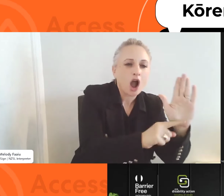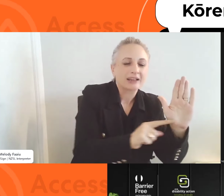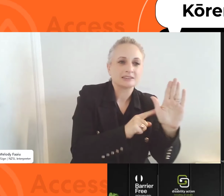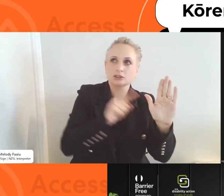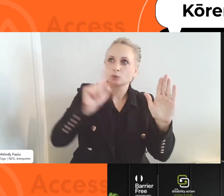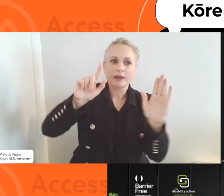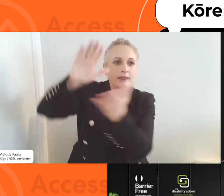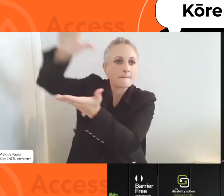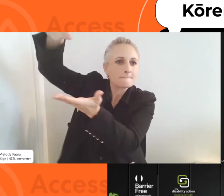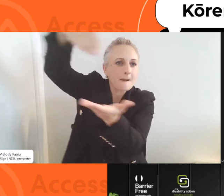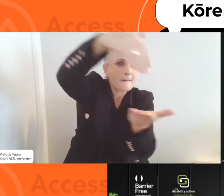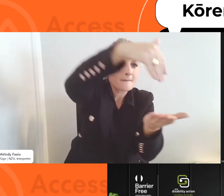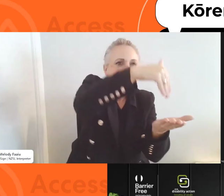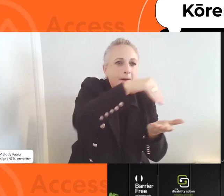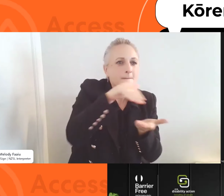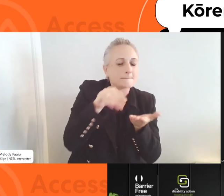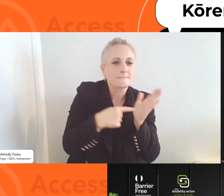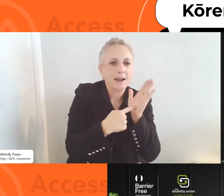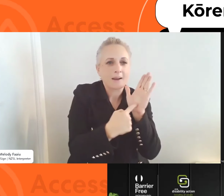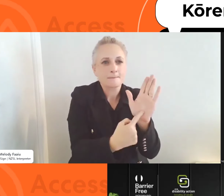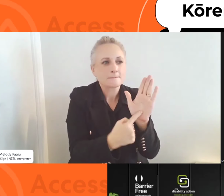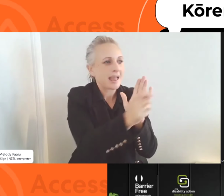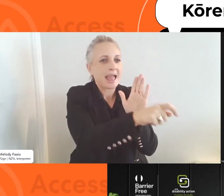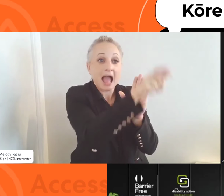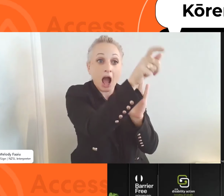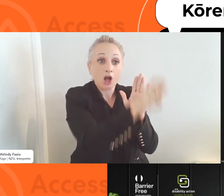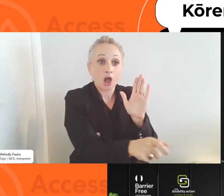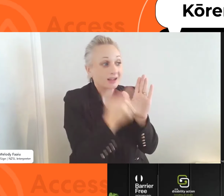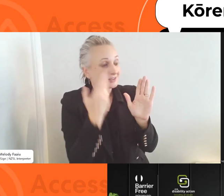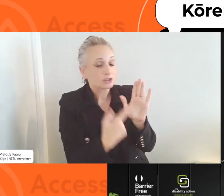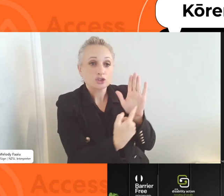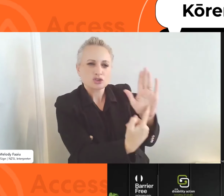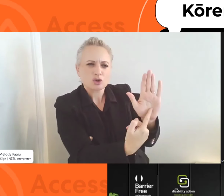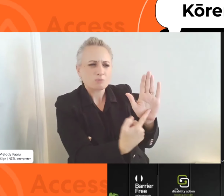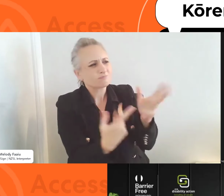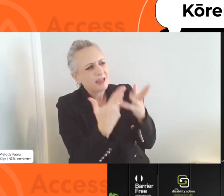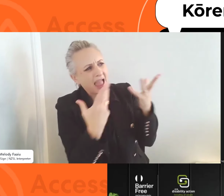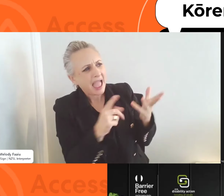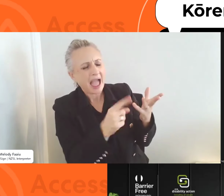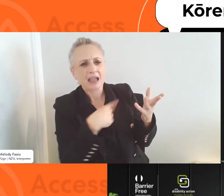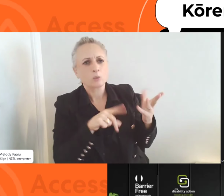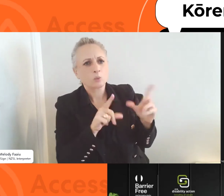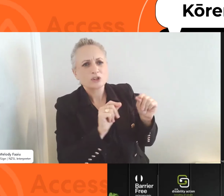better than what is existing, how can we do better to be more inclusive.